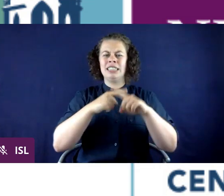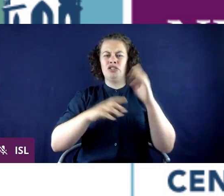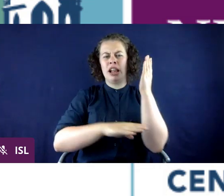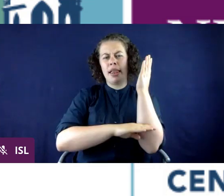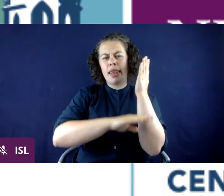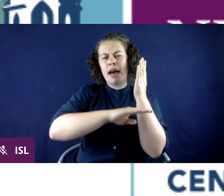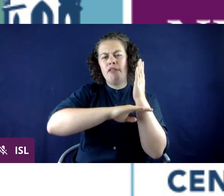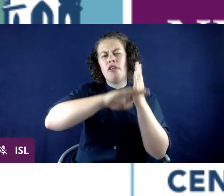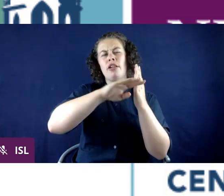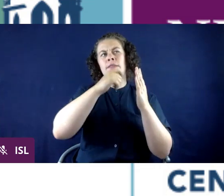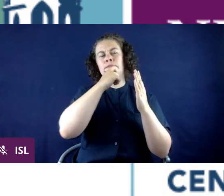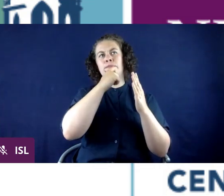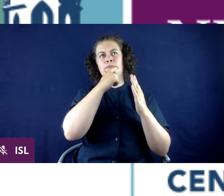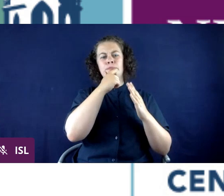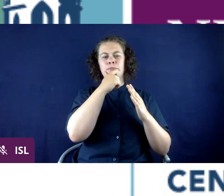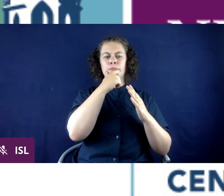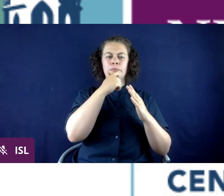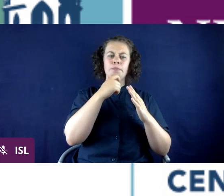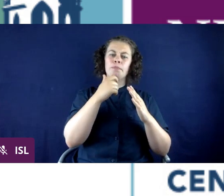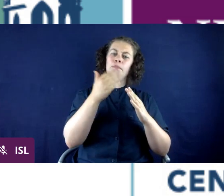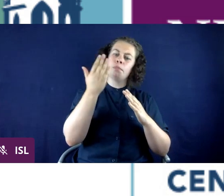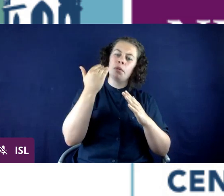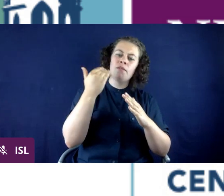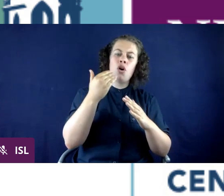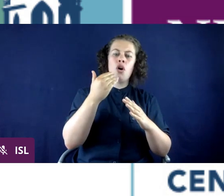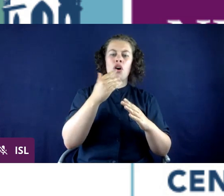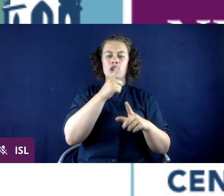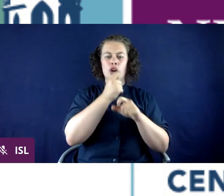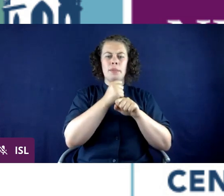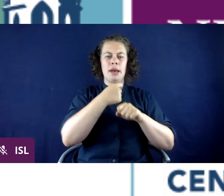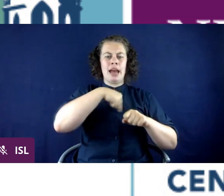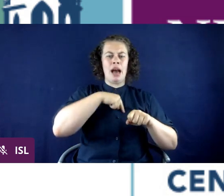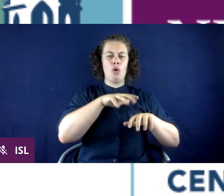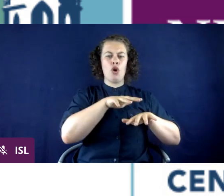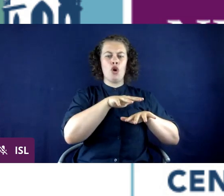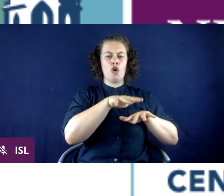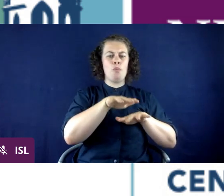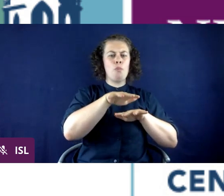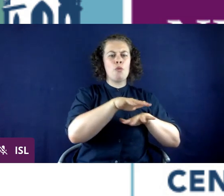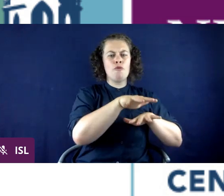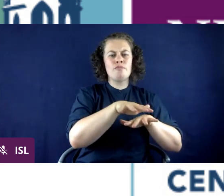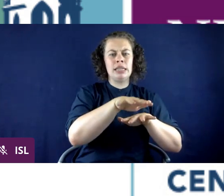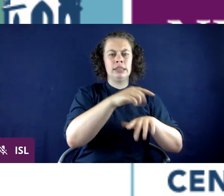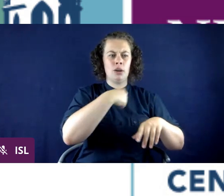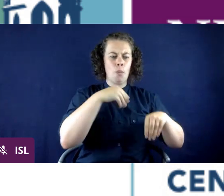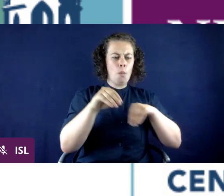in terms of moving from this moment and creating a movement, it is listening to disabled people.